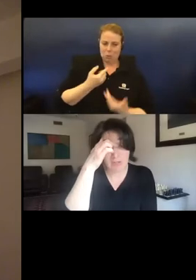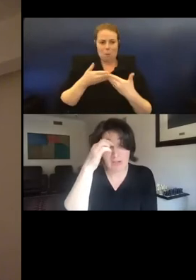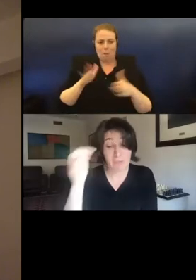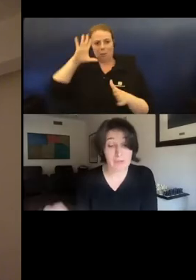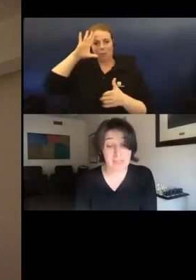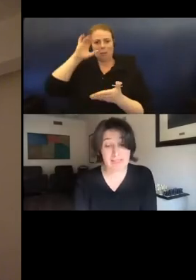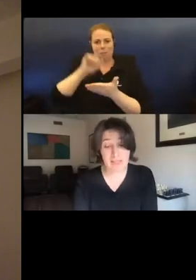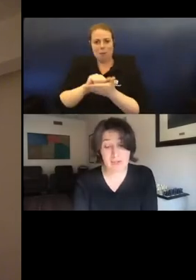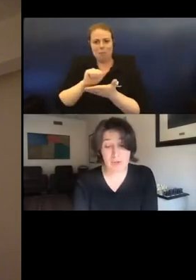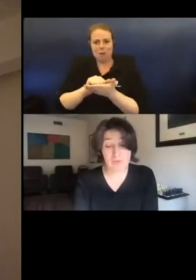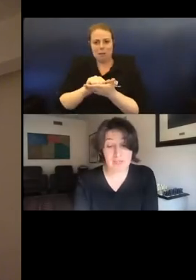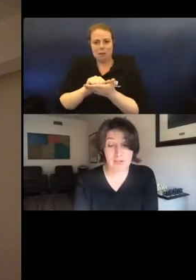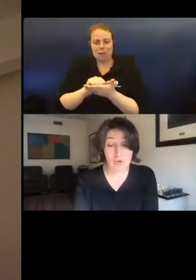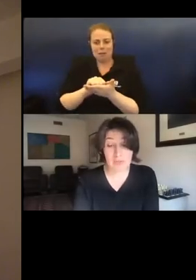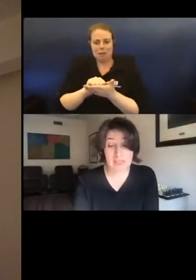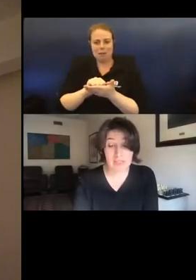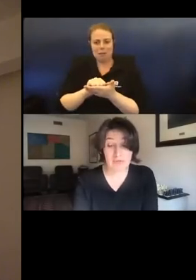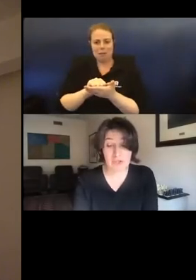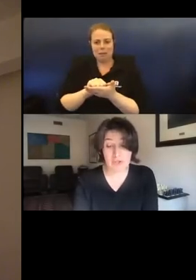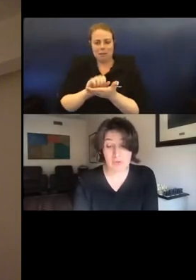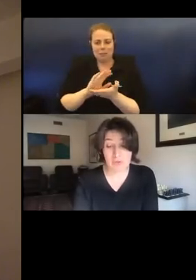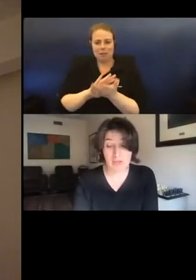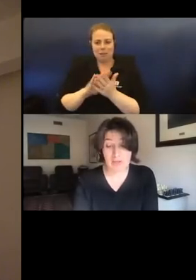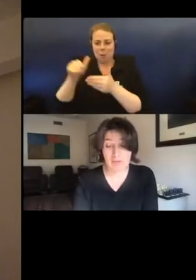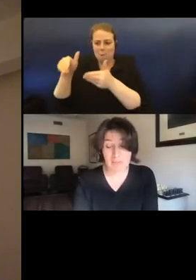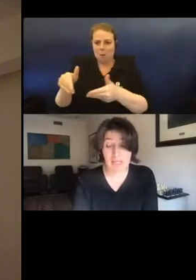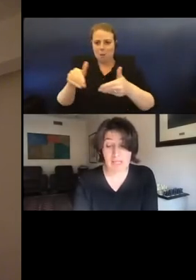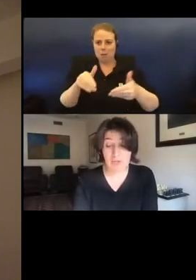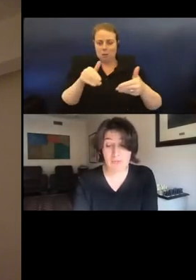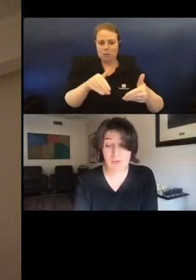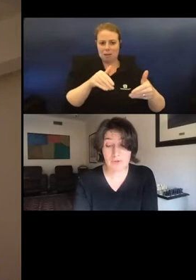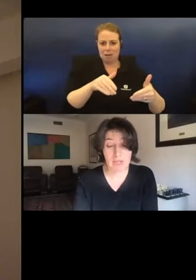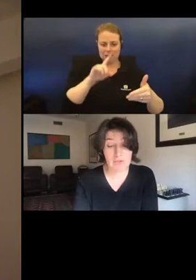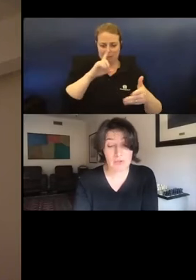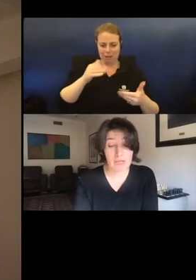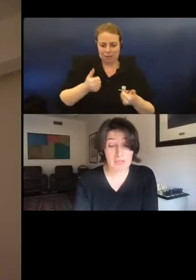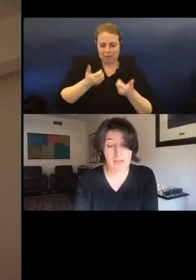burial sites to convey the enormity and richness of a life i began to subvert grace on epitaphs to